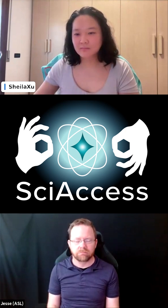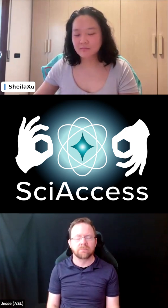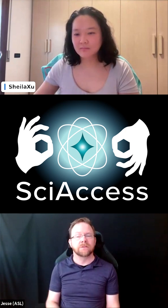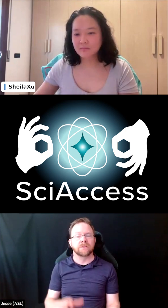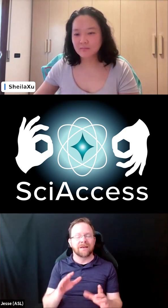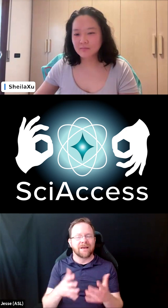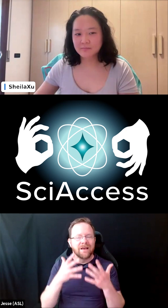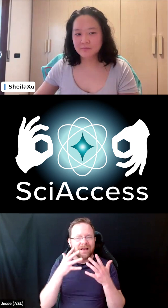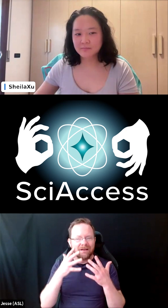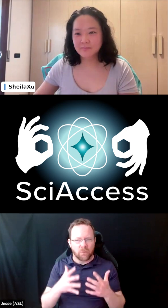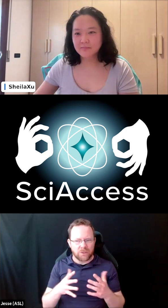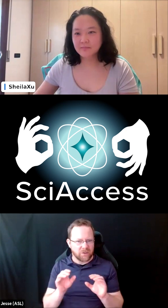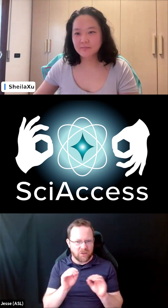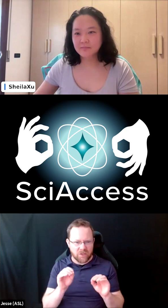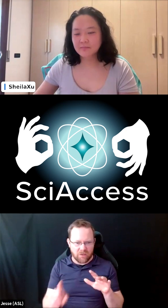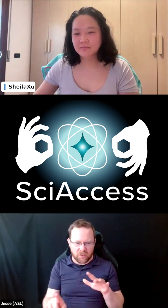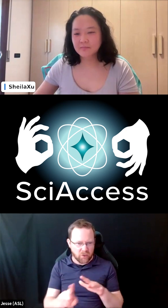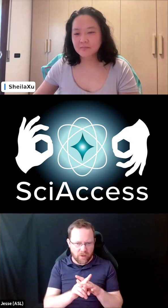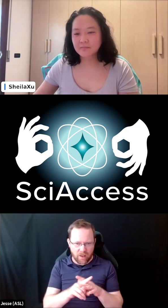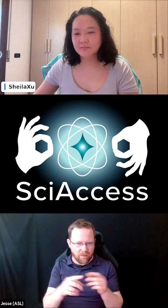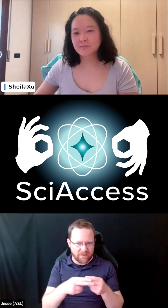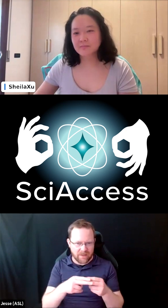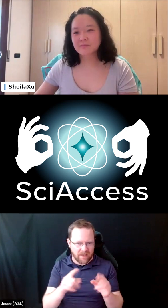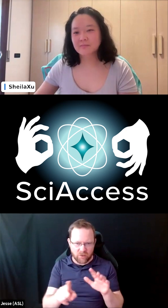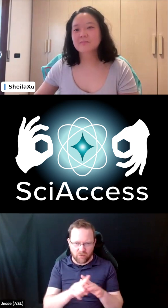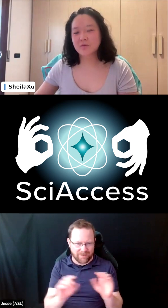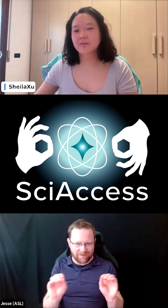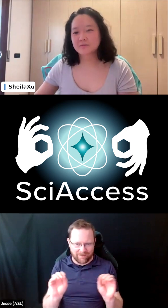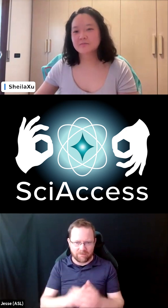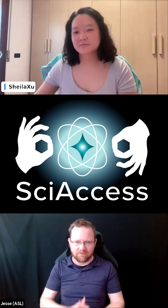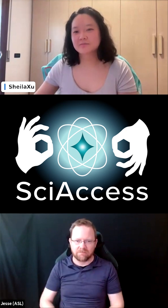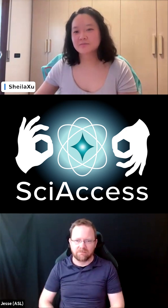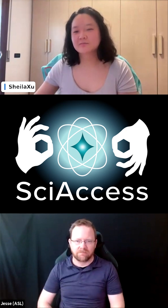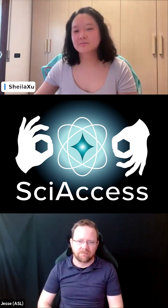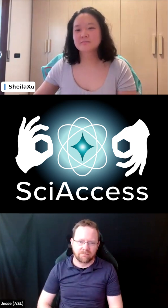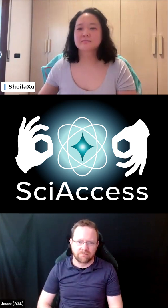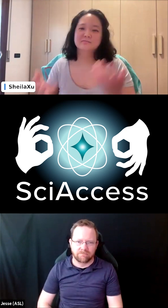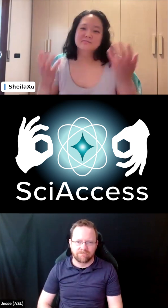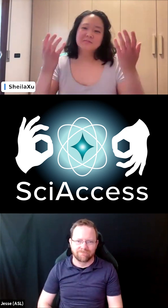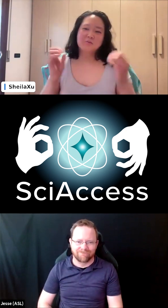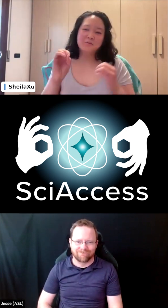Okay. Oh well.